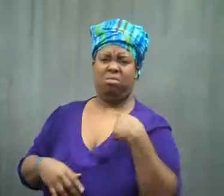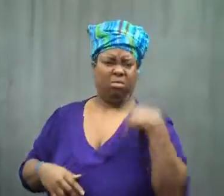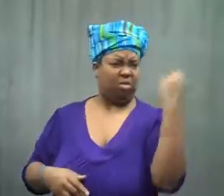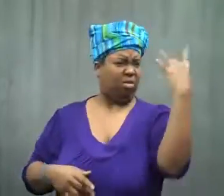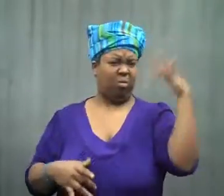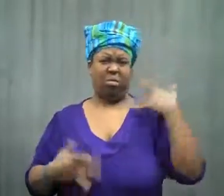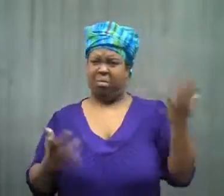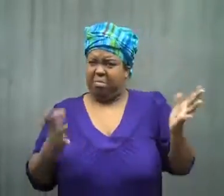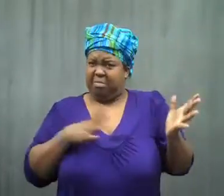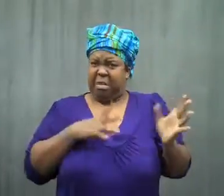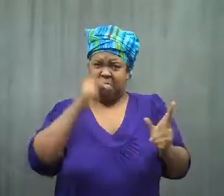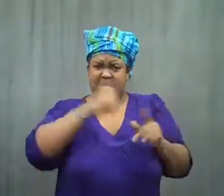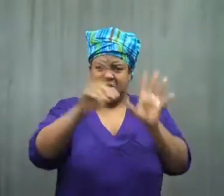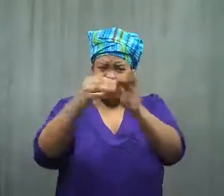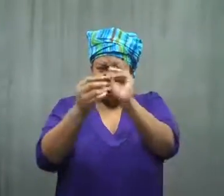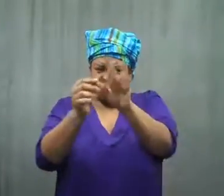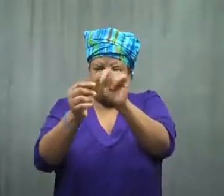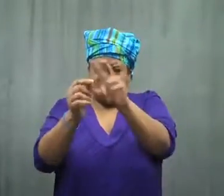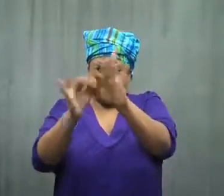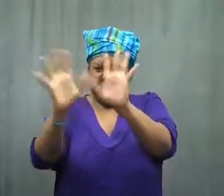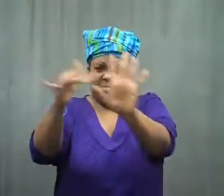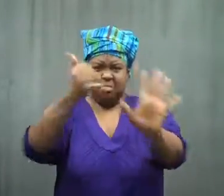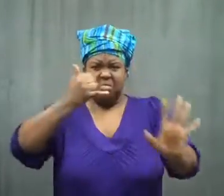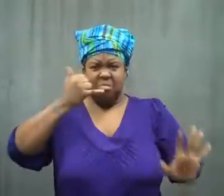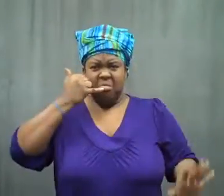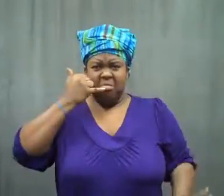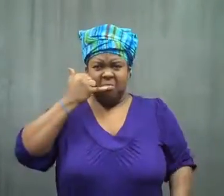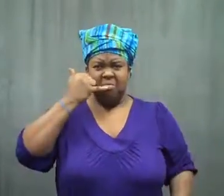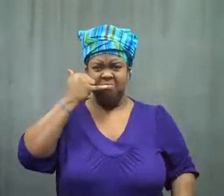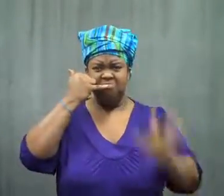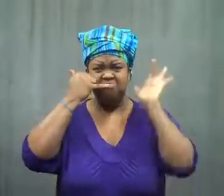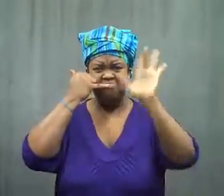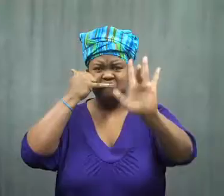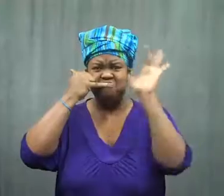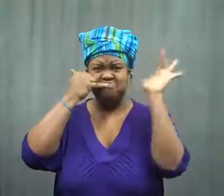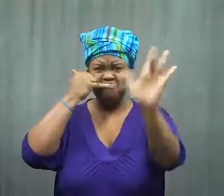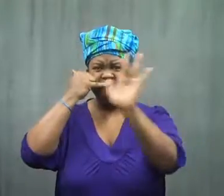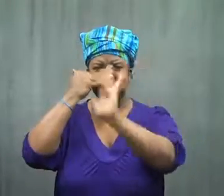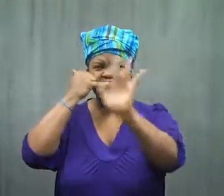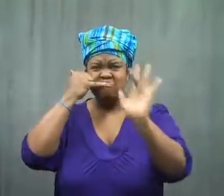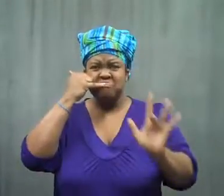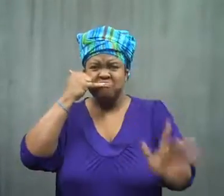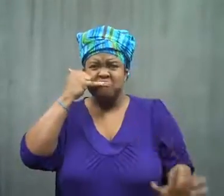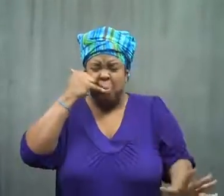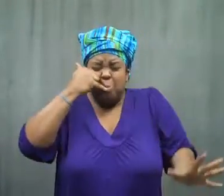I didn't understand what the fuss was. She put the quarter in and dialed.